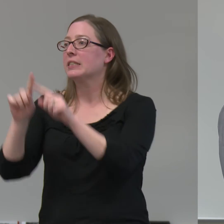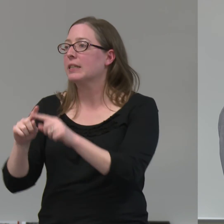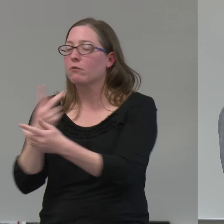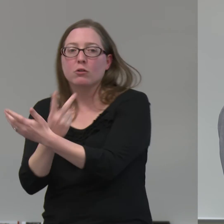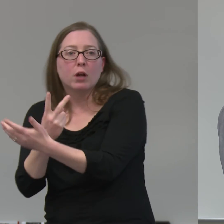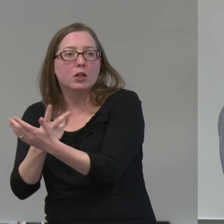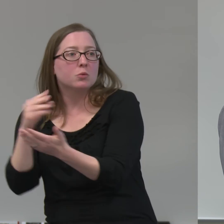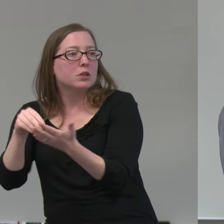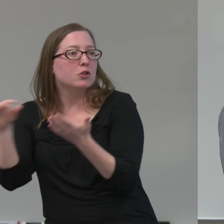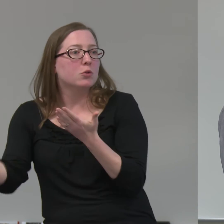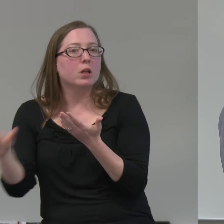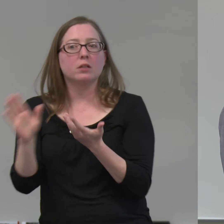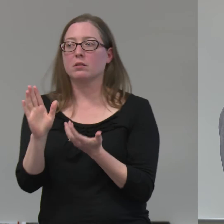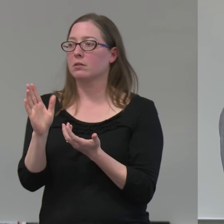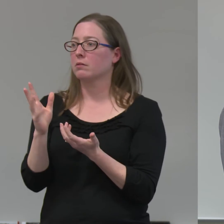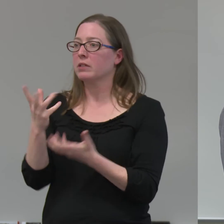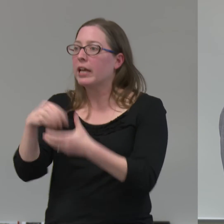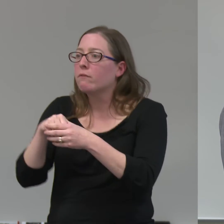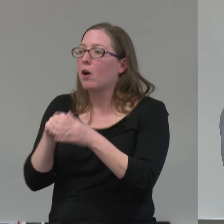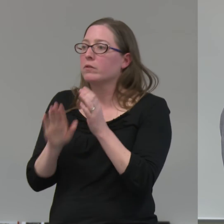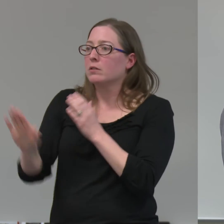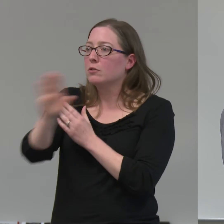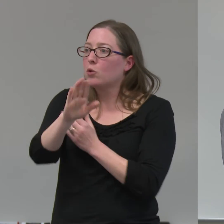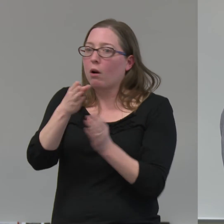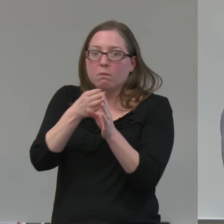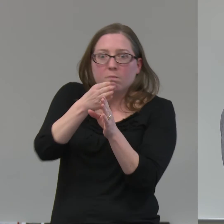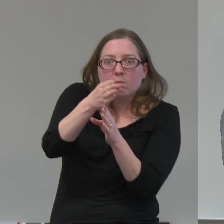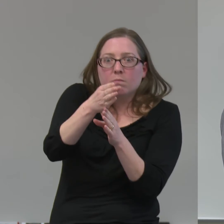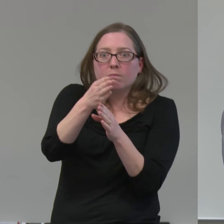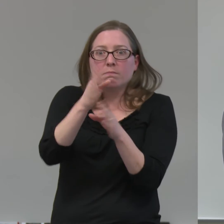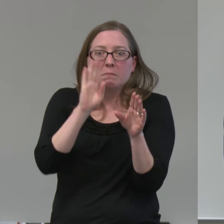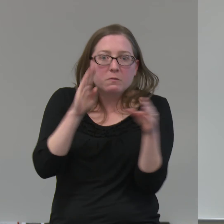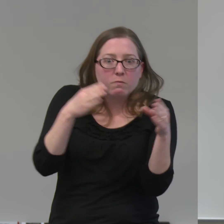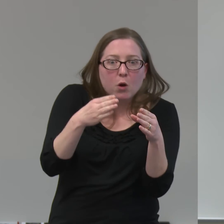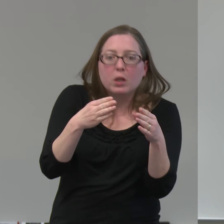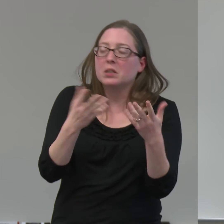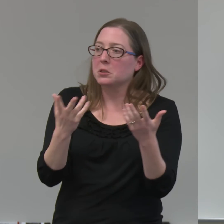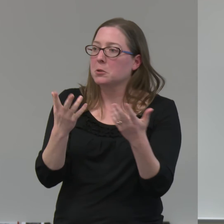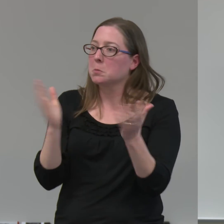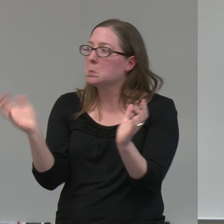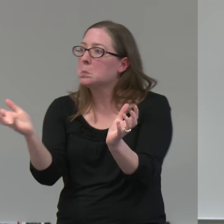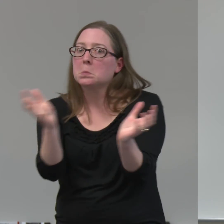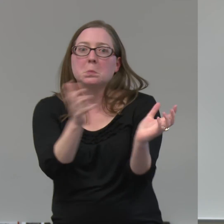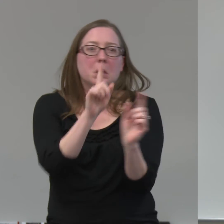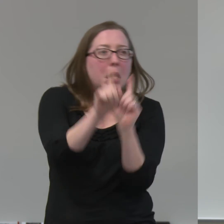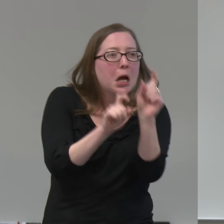Find out as much as you can. There are also a lot of what are called postbaccalaureate programs--